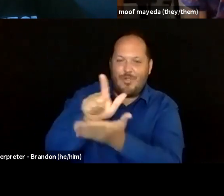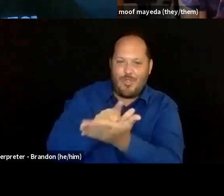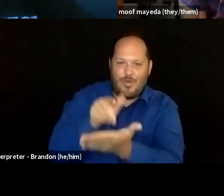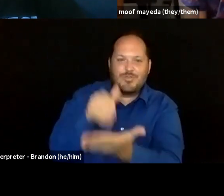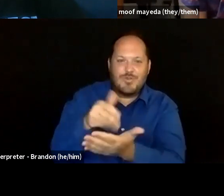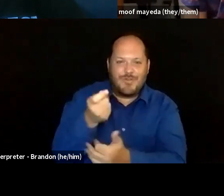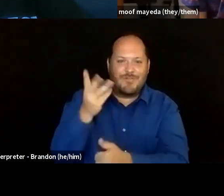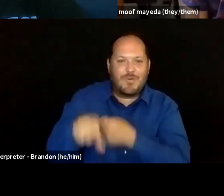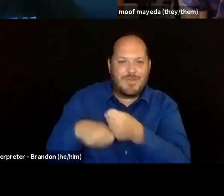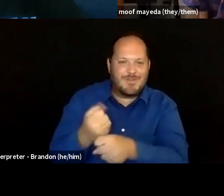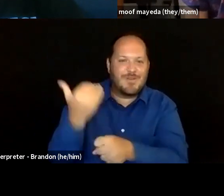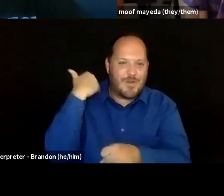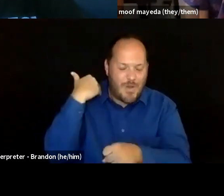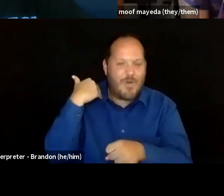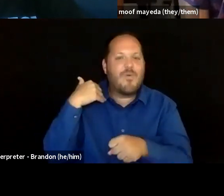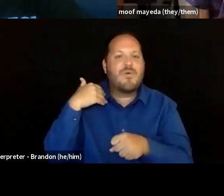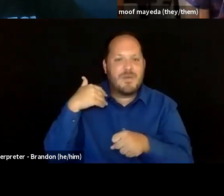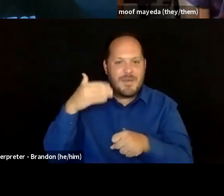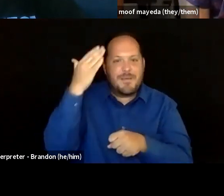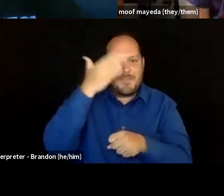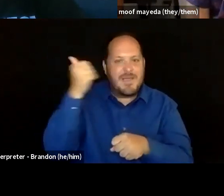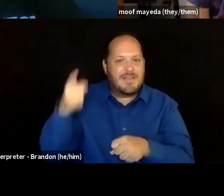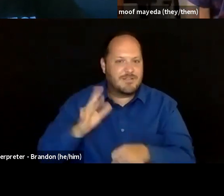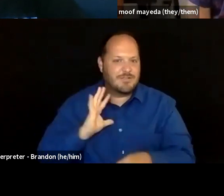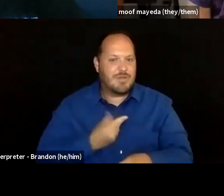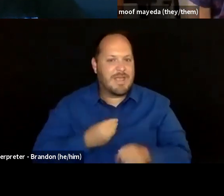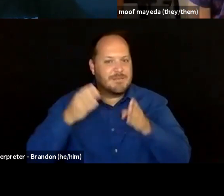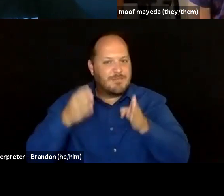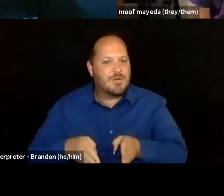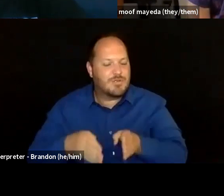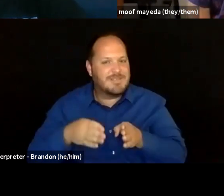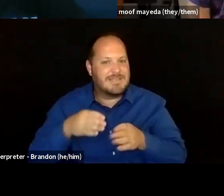improving mental health care for all people incarcerated,